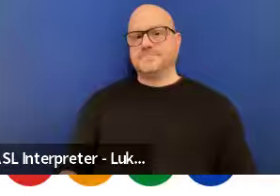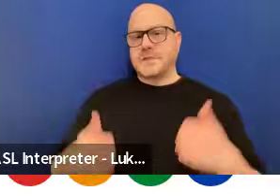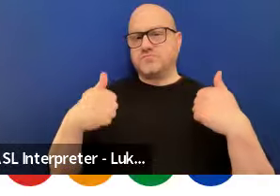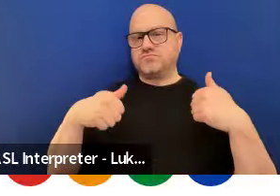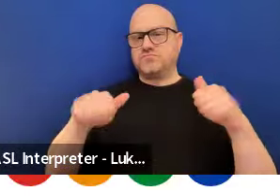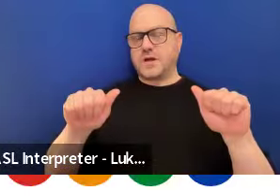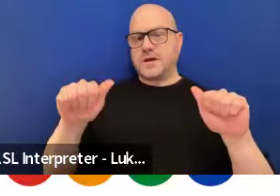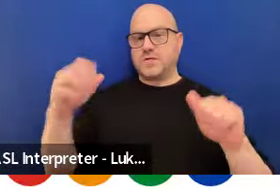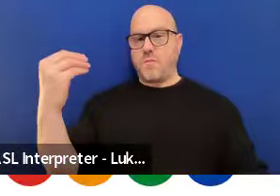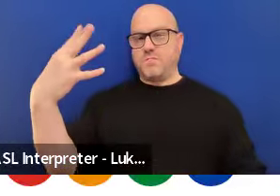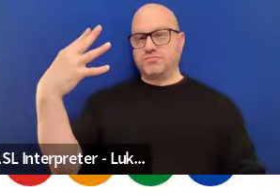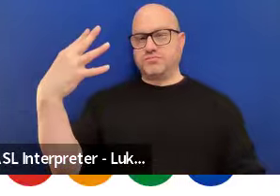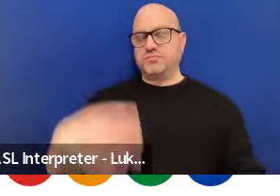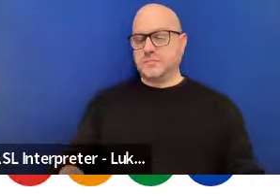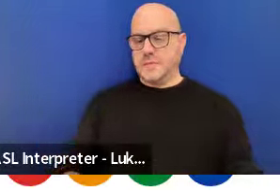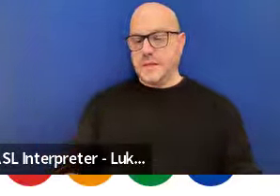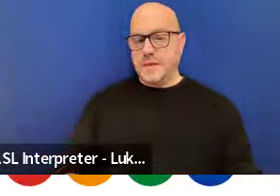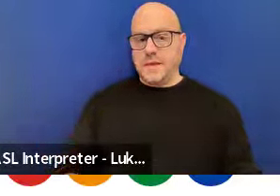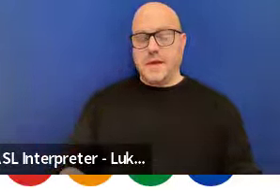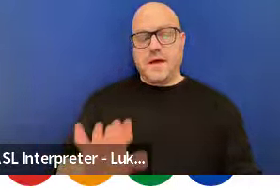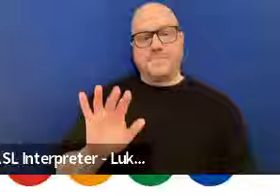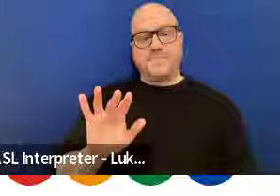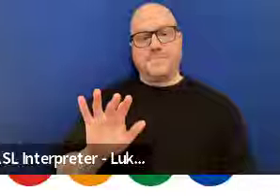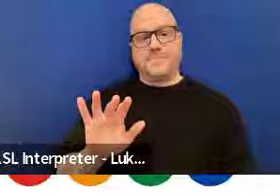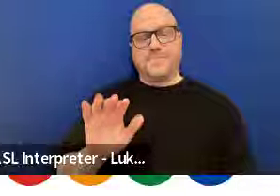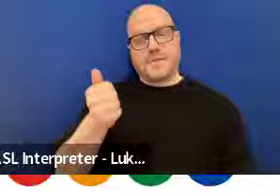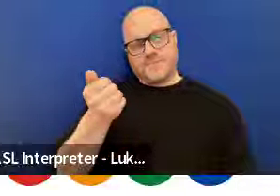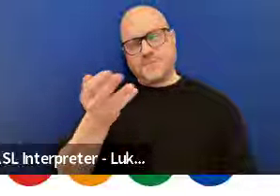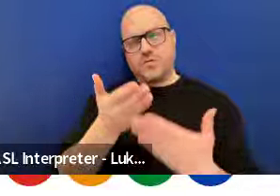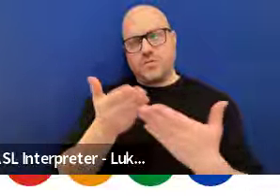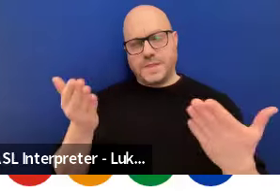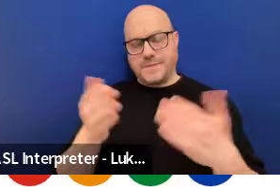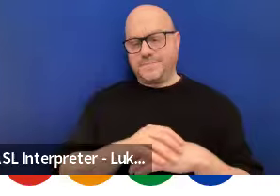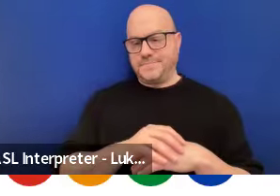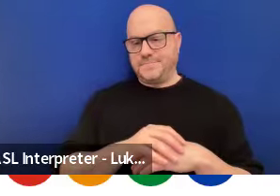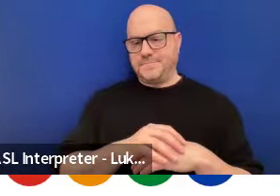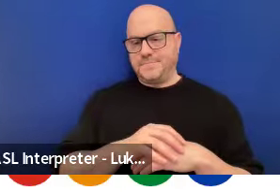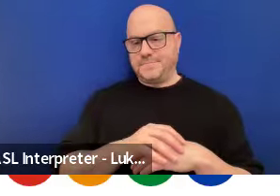GO TO VALERIE. THANK YOU. I'M TRYING TO TURN THE CAMERA ON THERE.